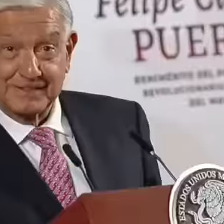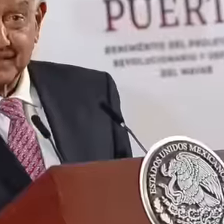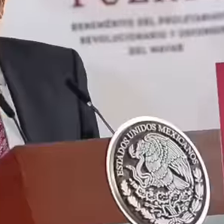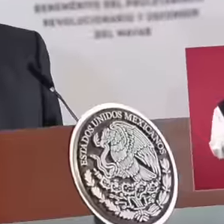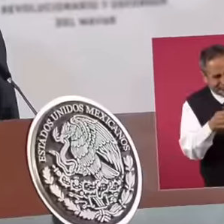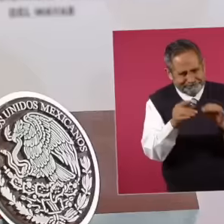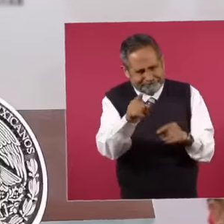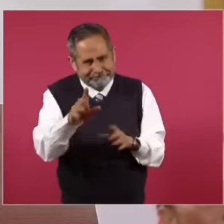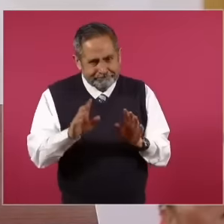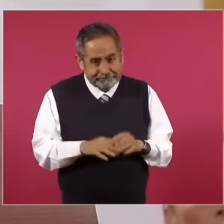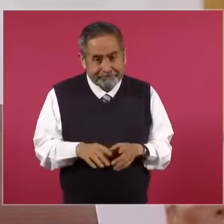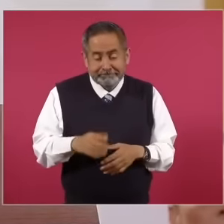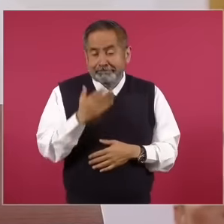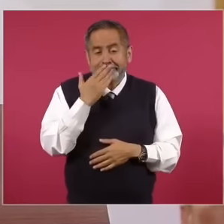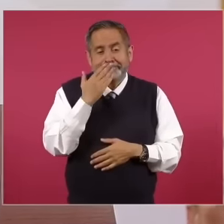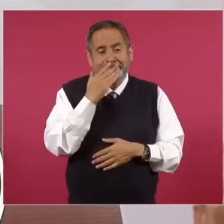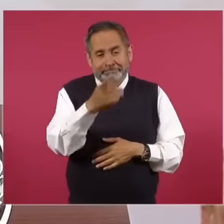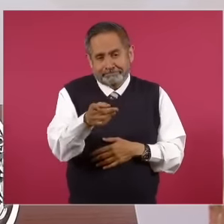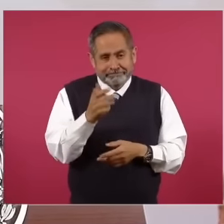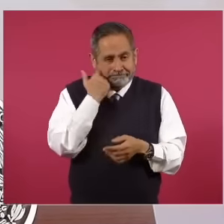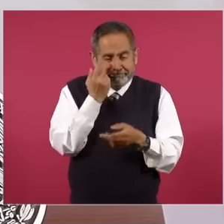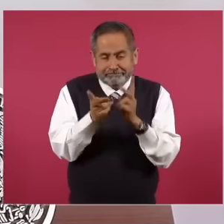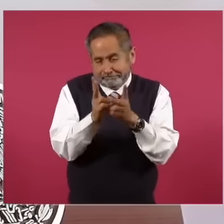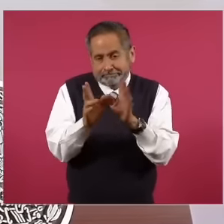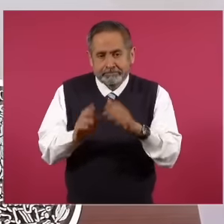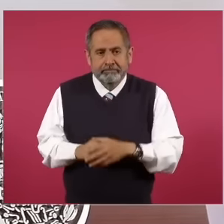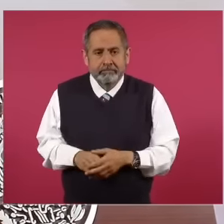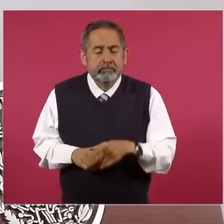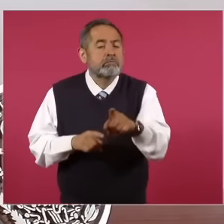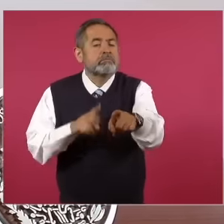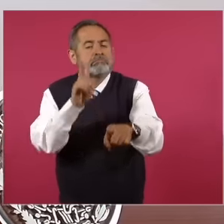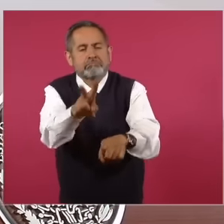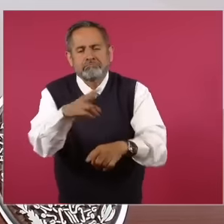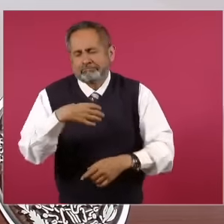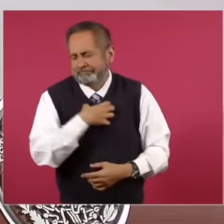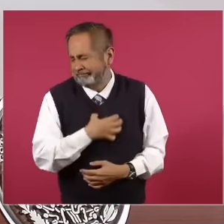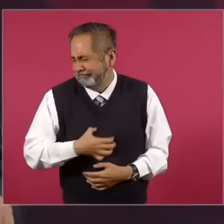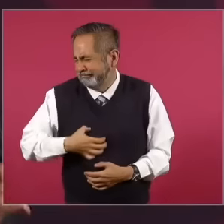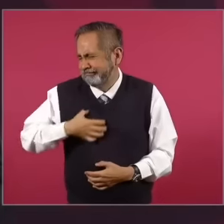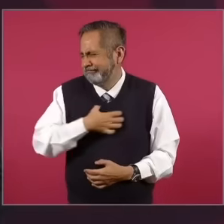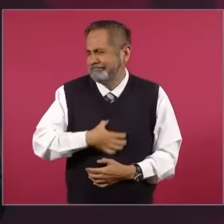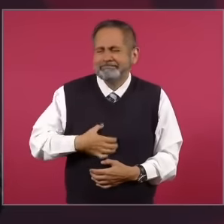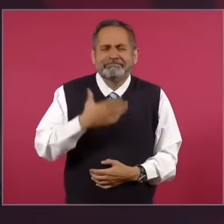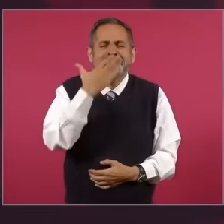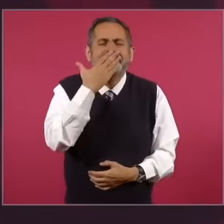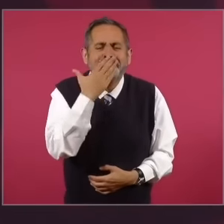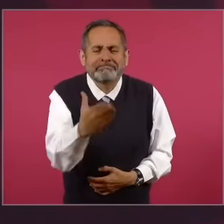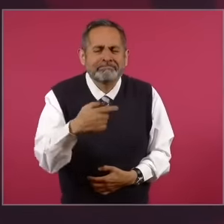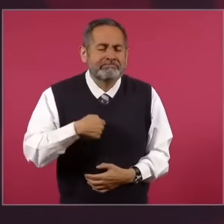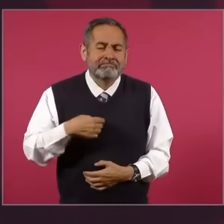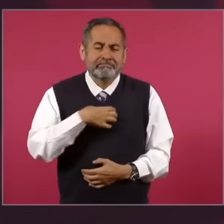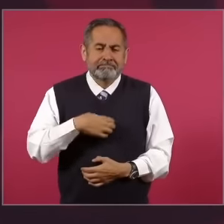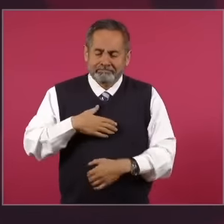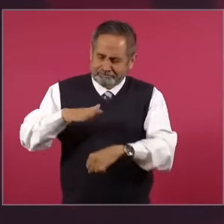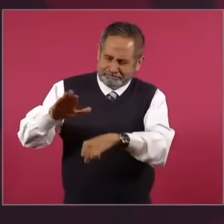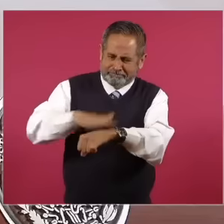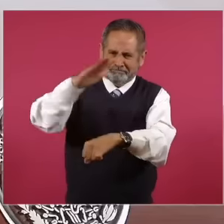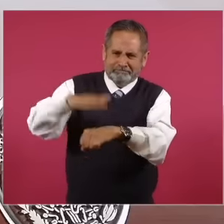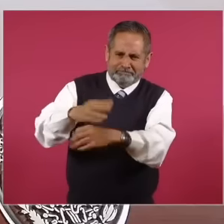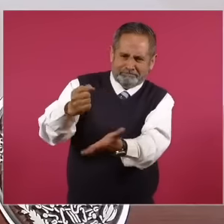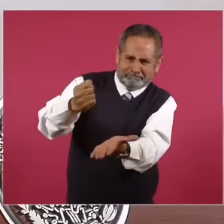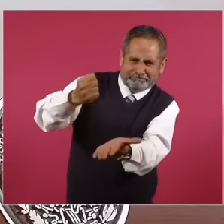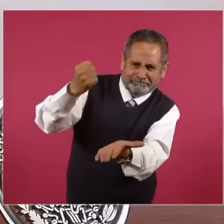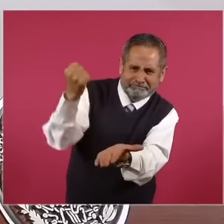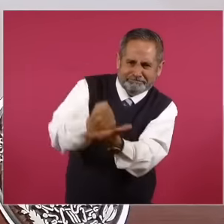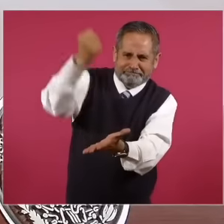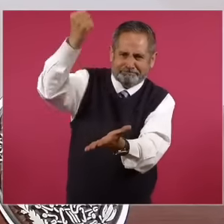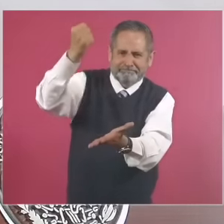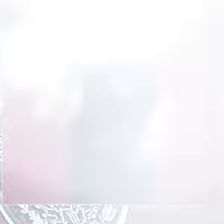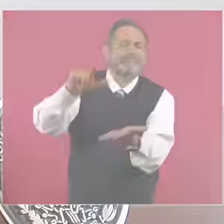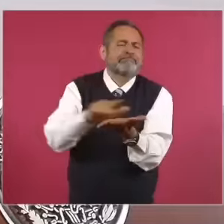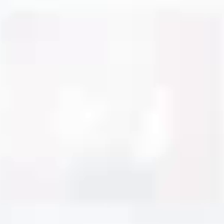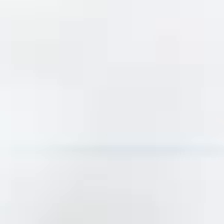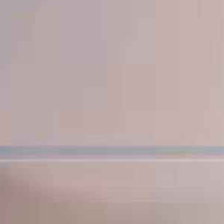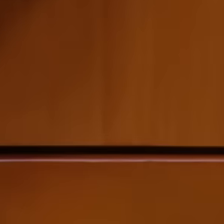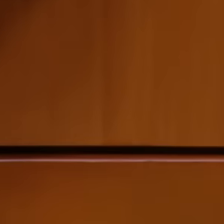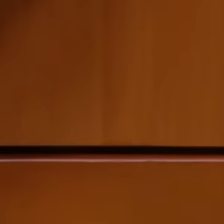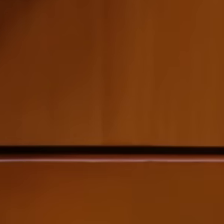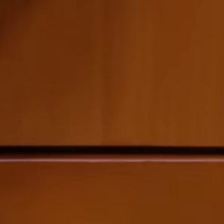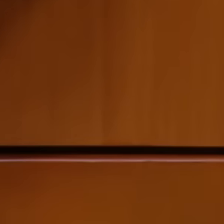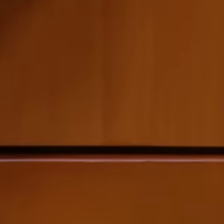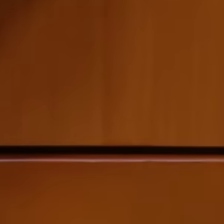the same how happy I am because the reform was approved How dare they